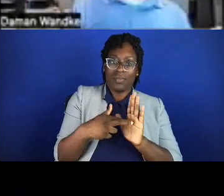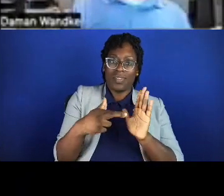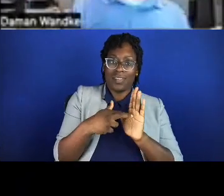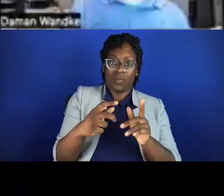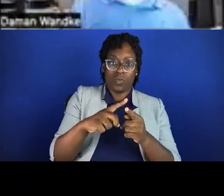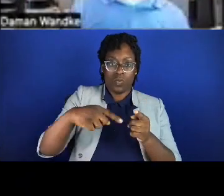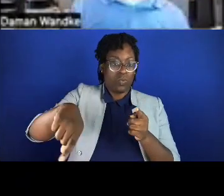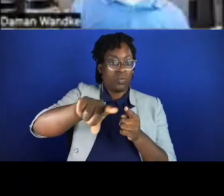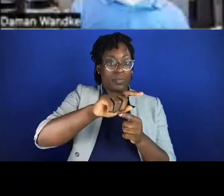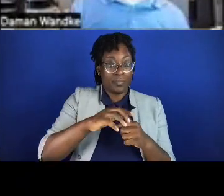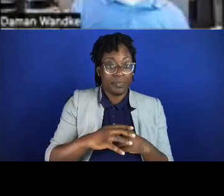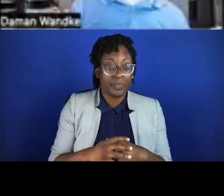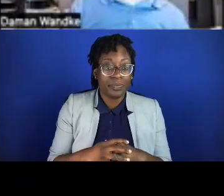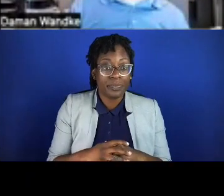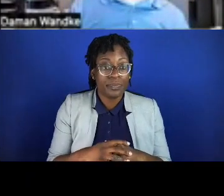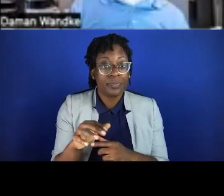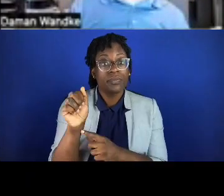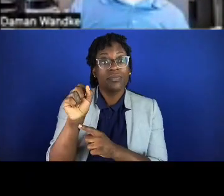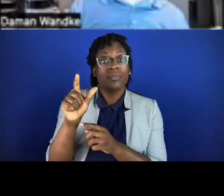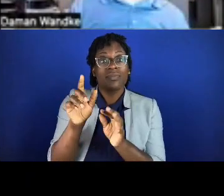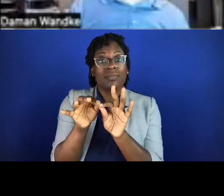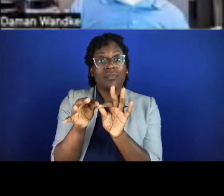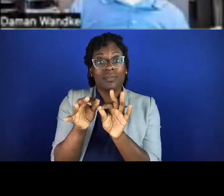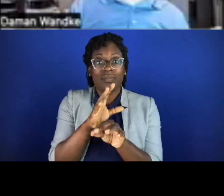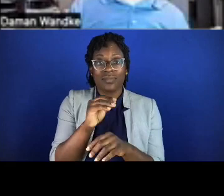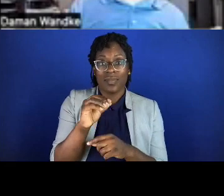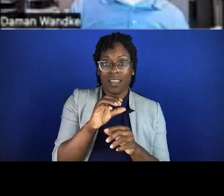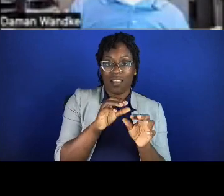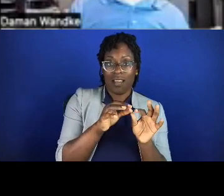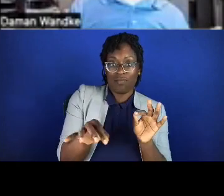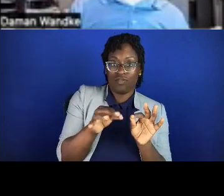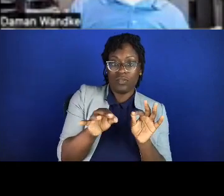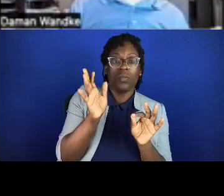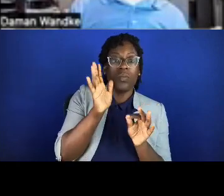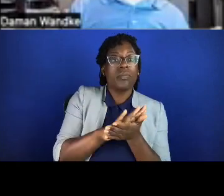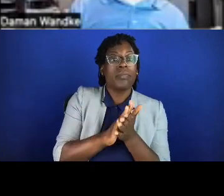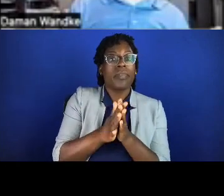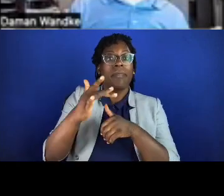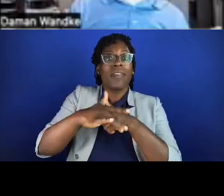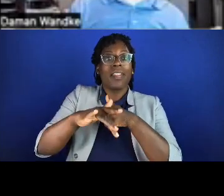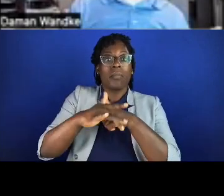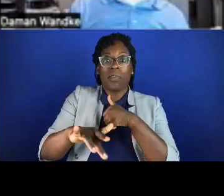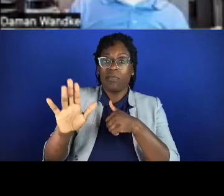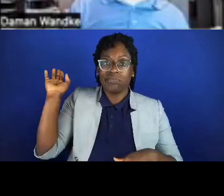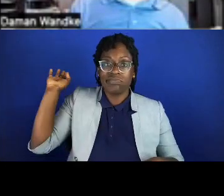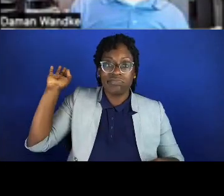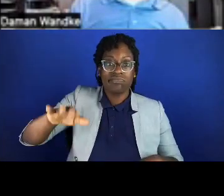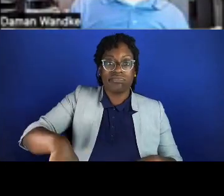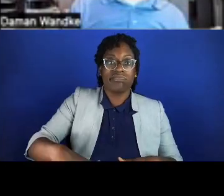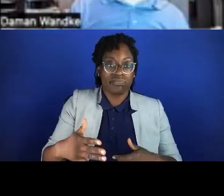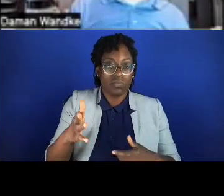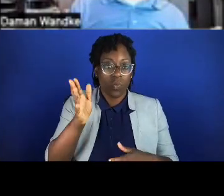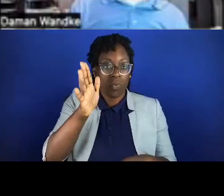are accurately passed on to the audience. ASL interpretation and captioning will be